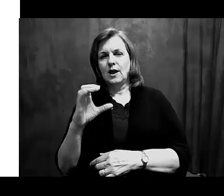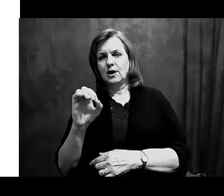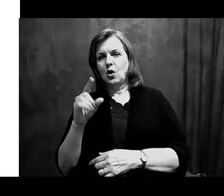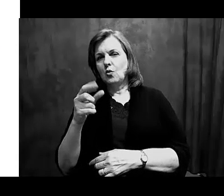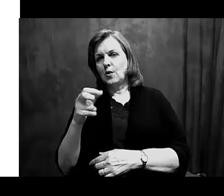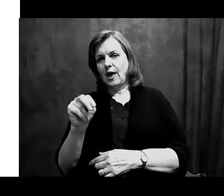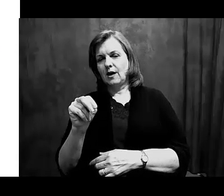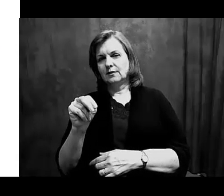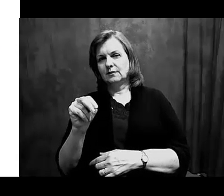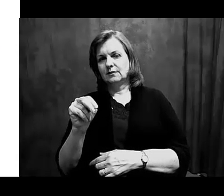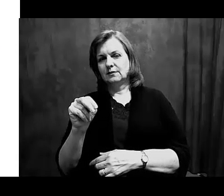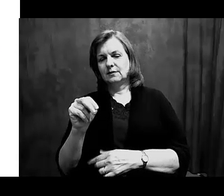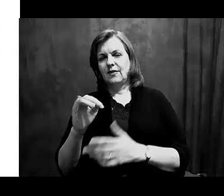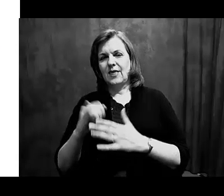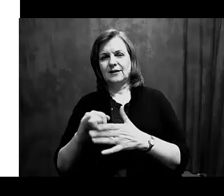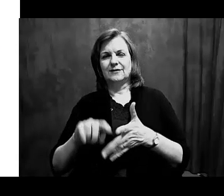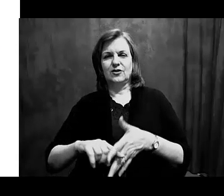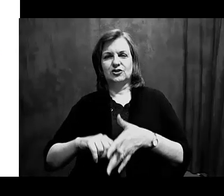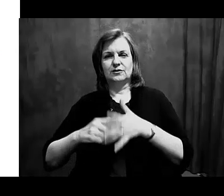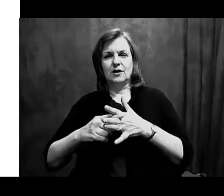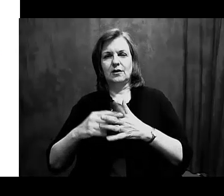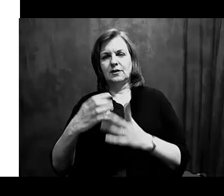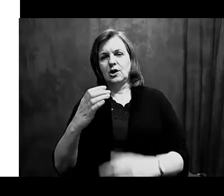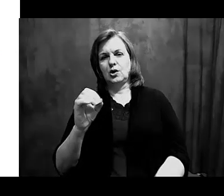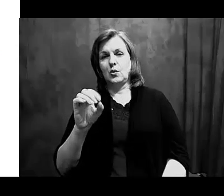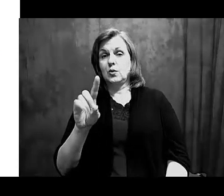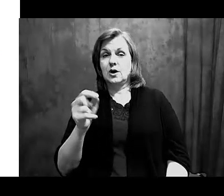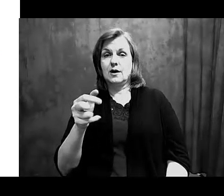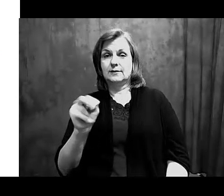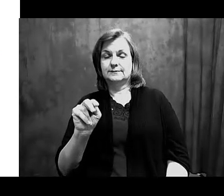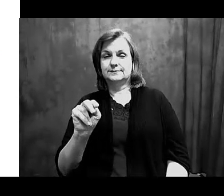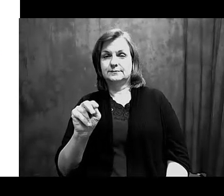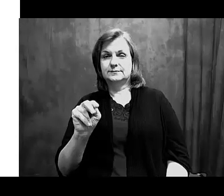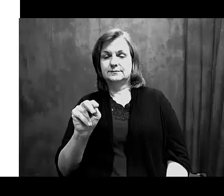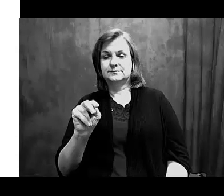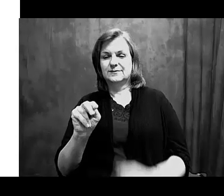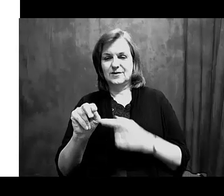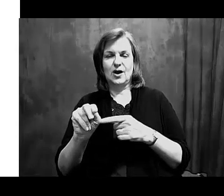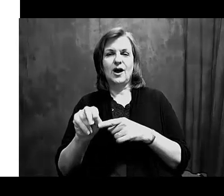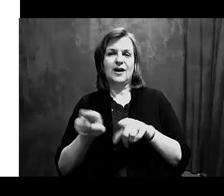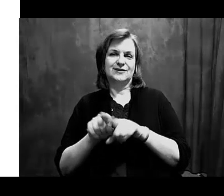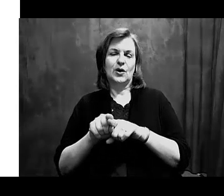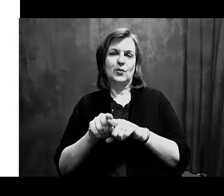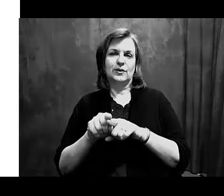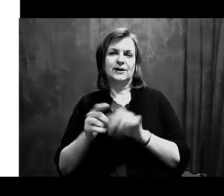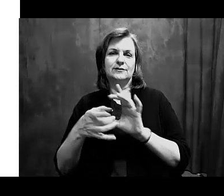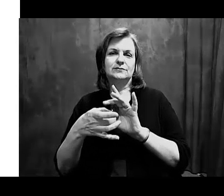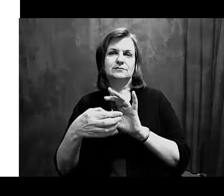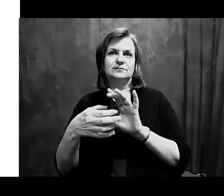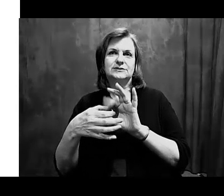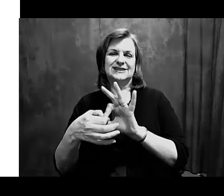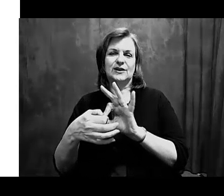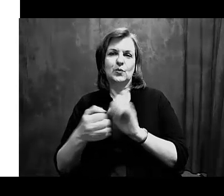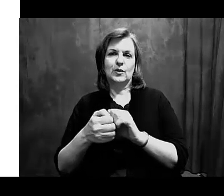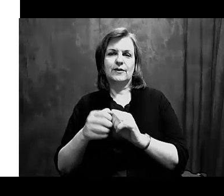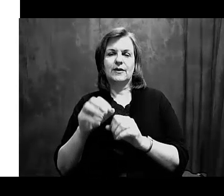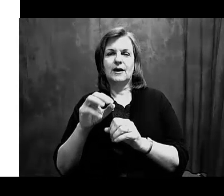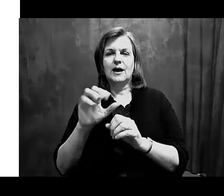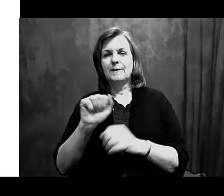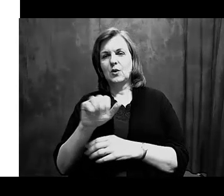we have one codon that we said is our start but it also codes an amino acid